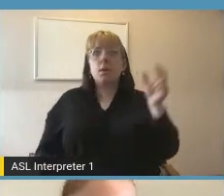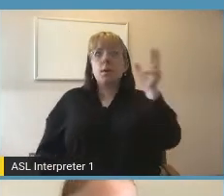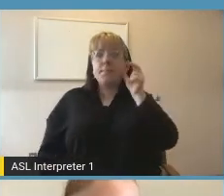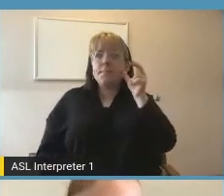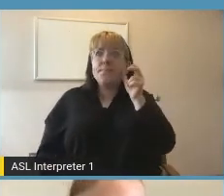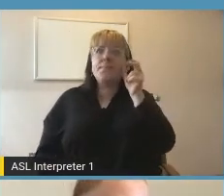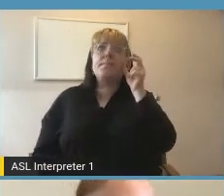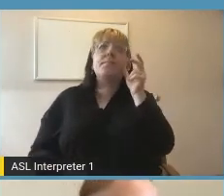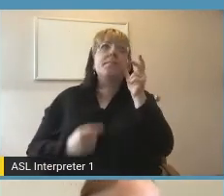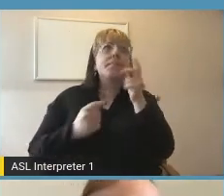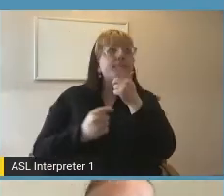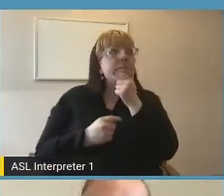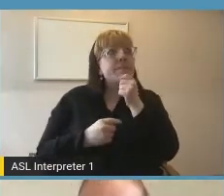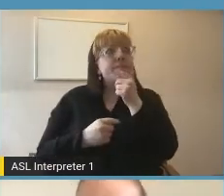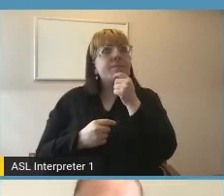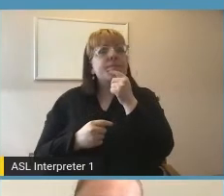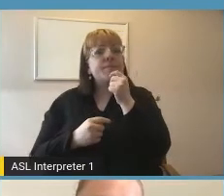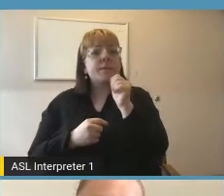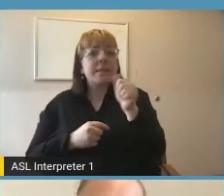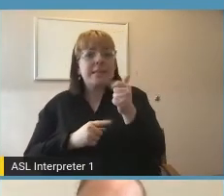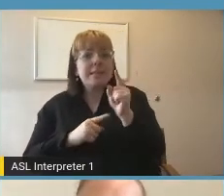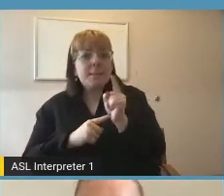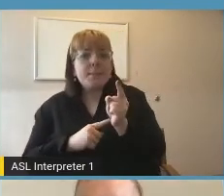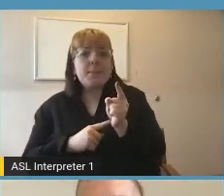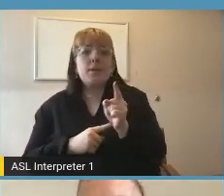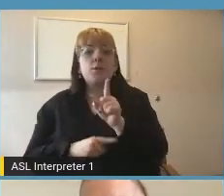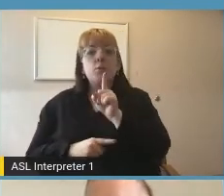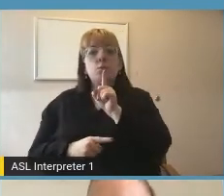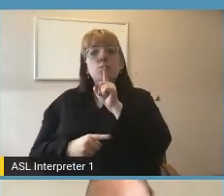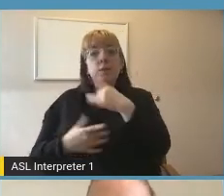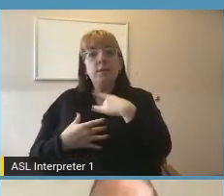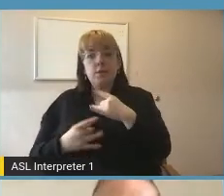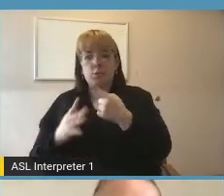not getting a 10 minutes that are really interesting in the beginning and then the last 20 minutes